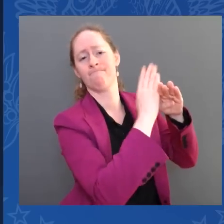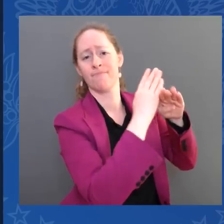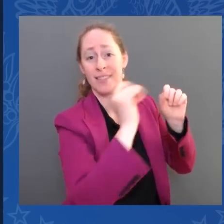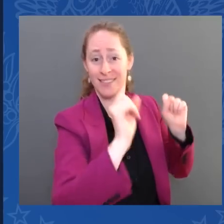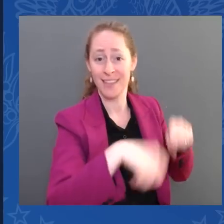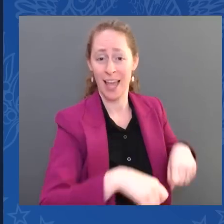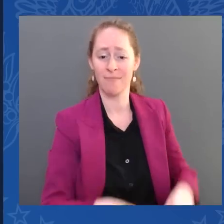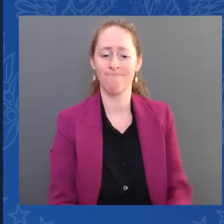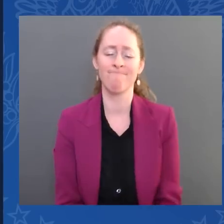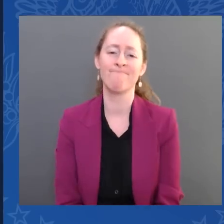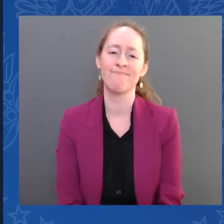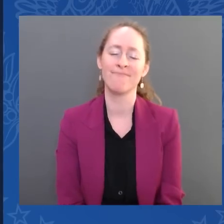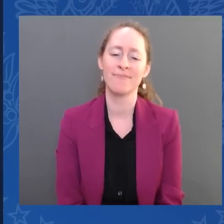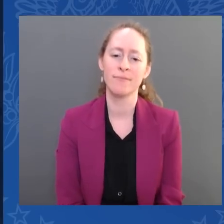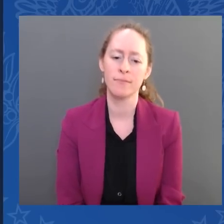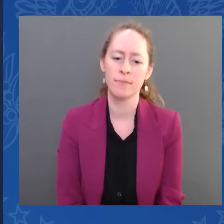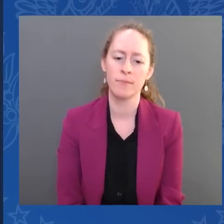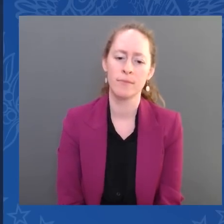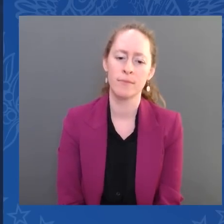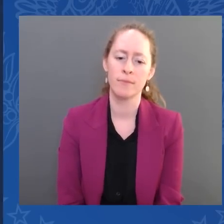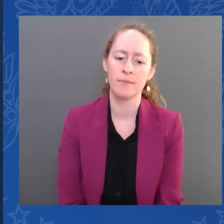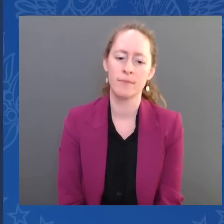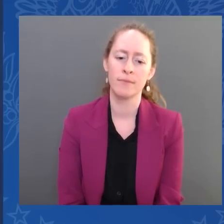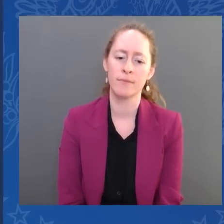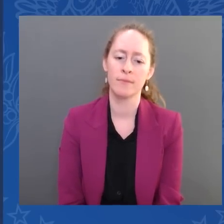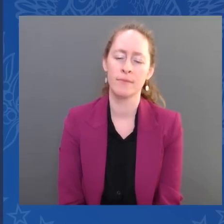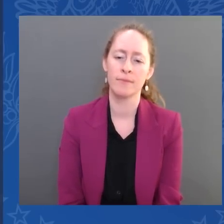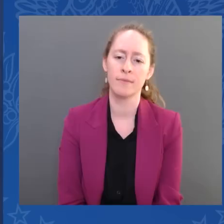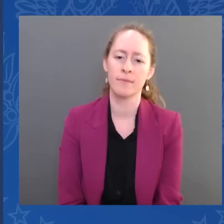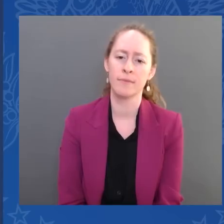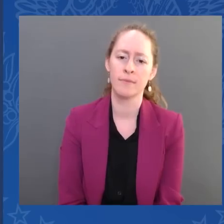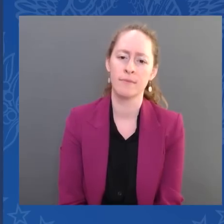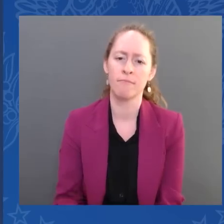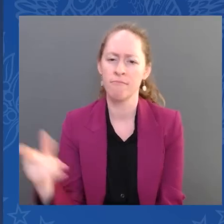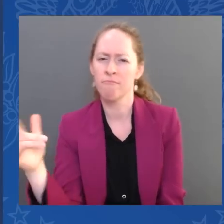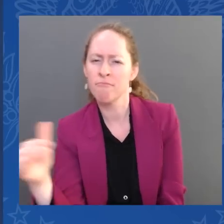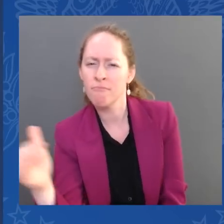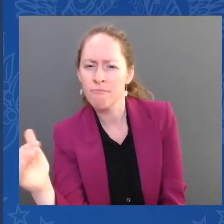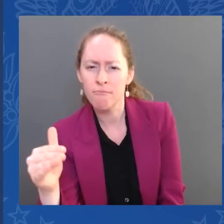The President: My staff is -- my staff is dealing -- and have been dealing constantly